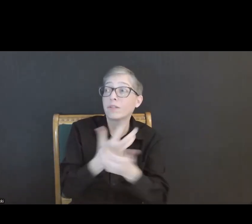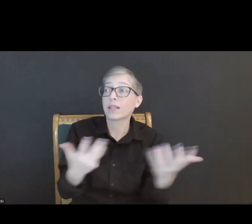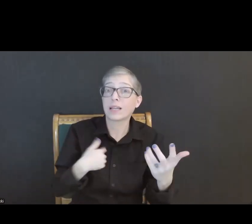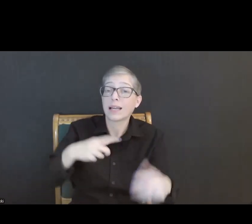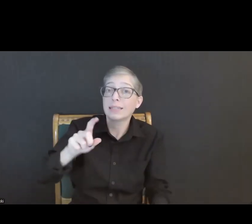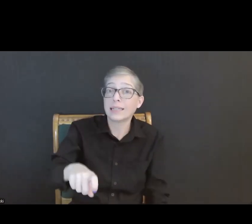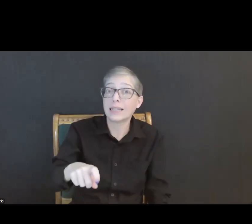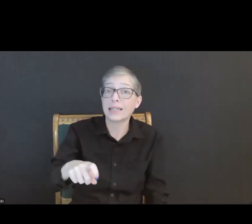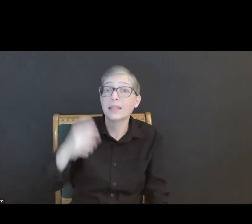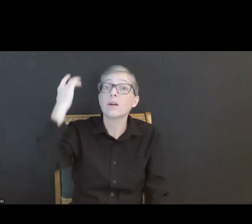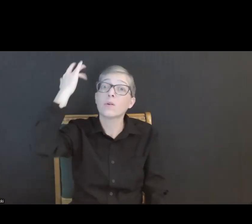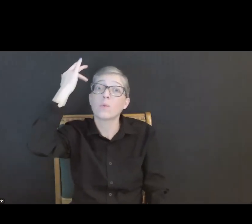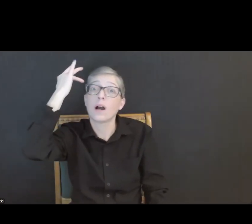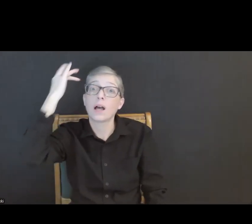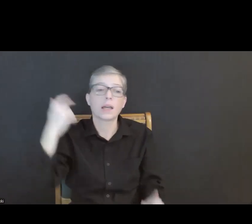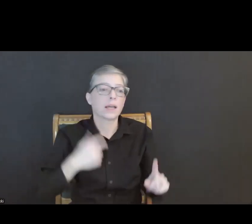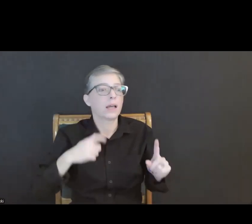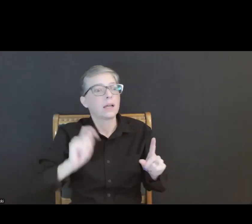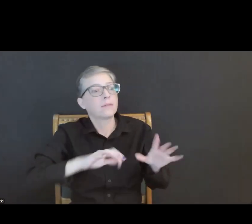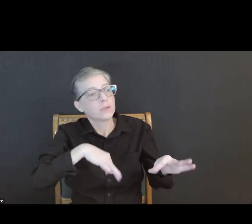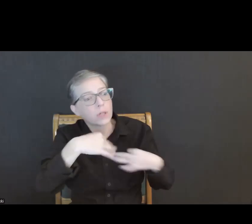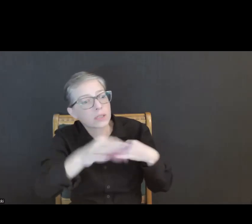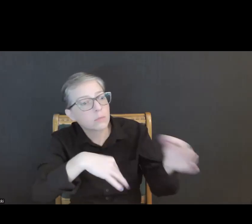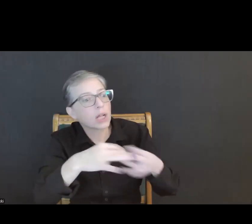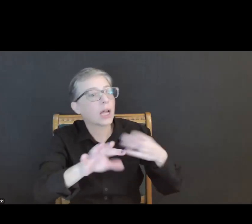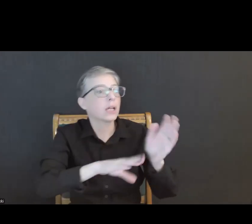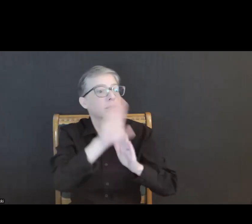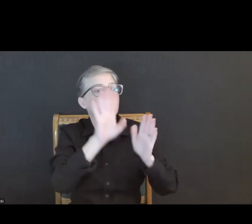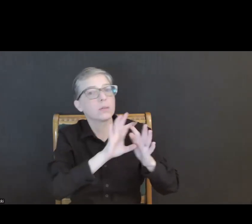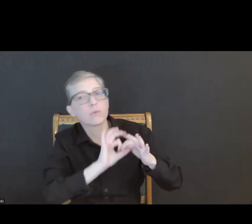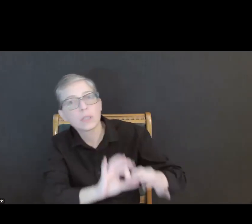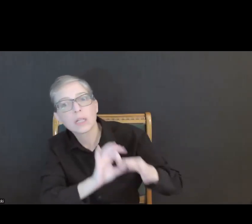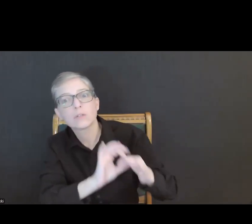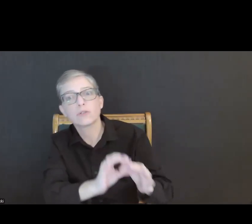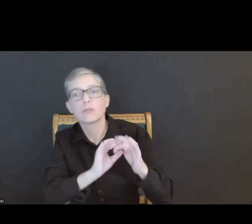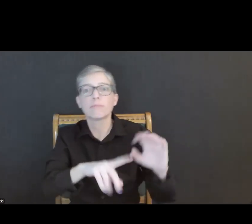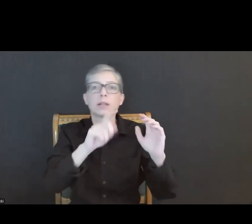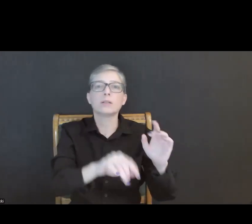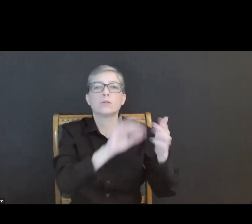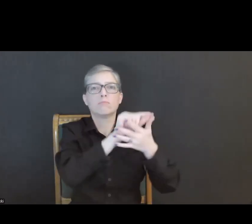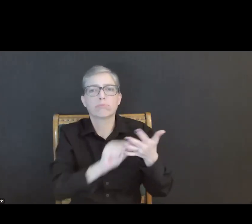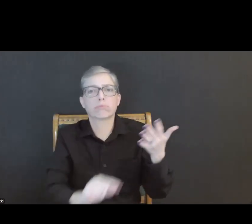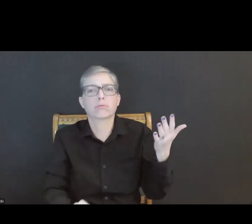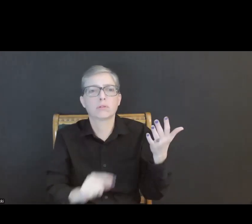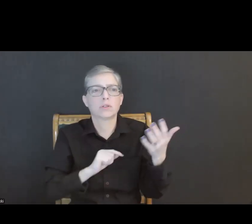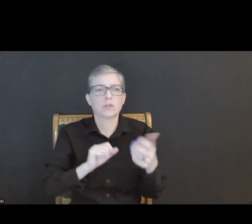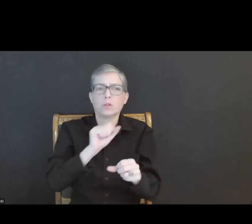backstory and making them comfortable to see to work with a clinician of color and I also